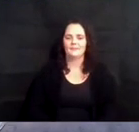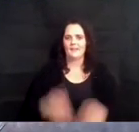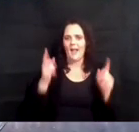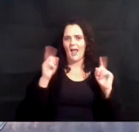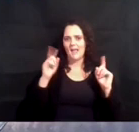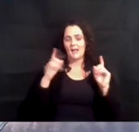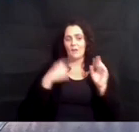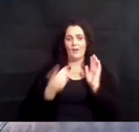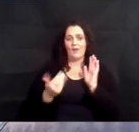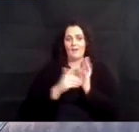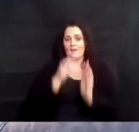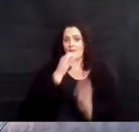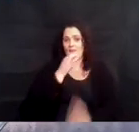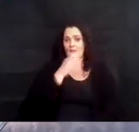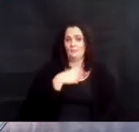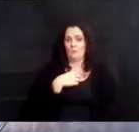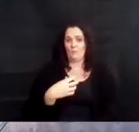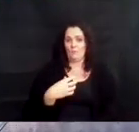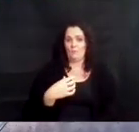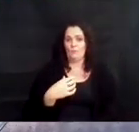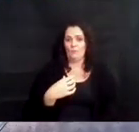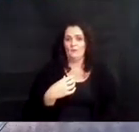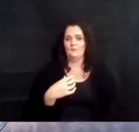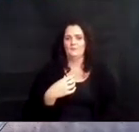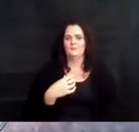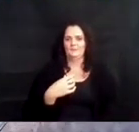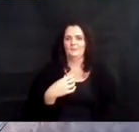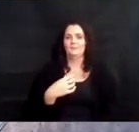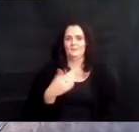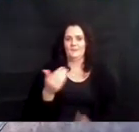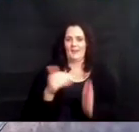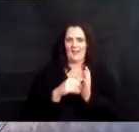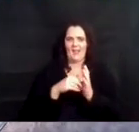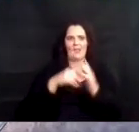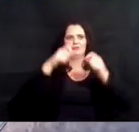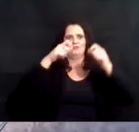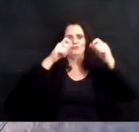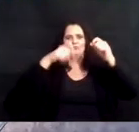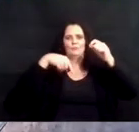gonna add a little bit more and then extend those out slightly and bring in